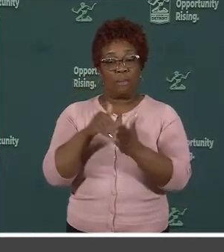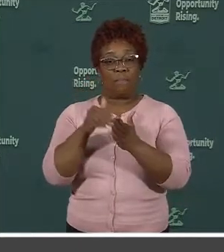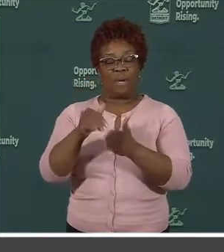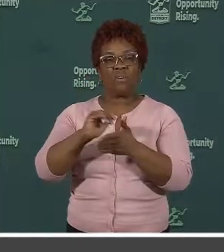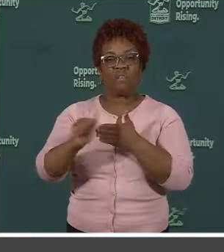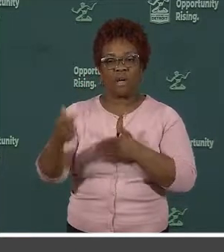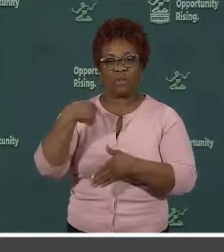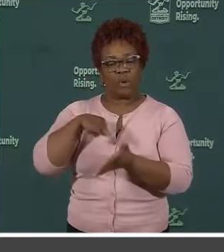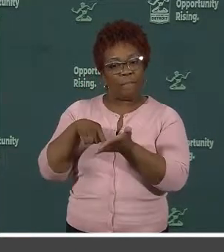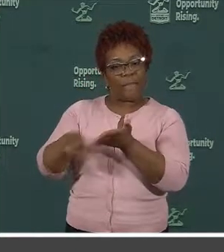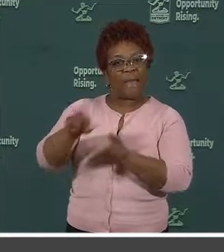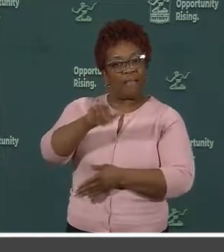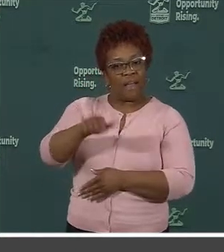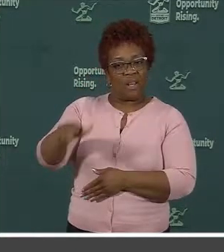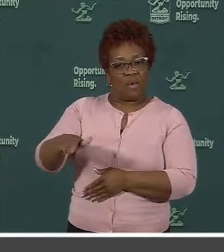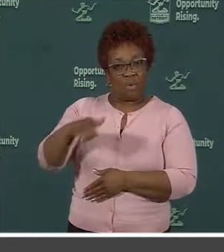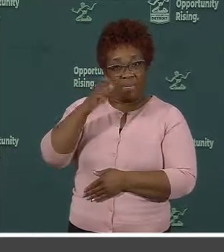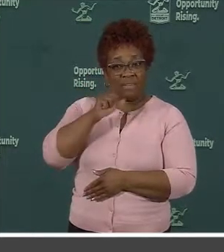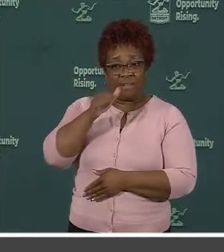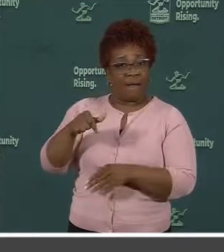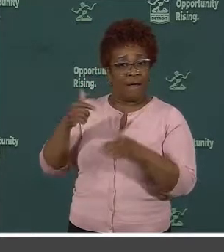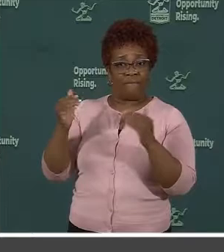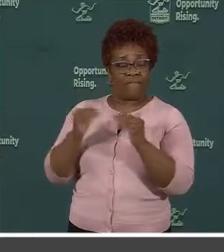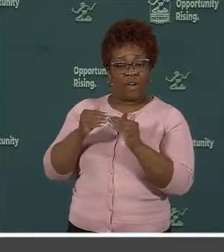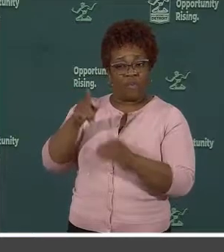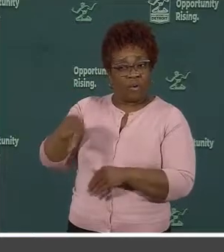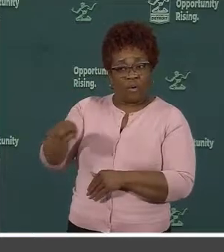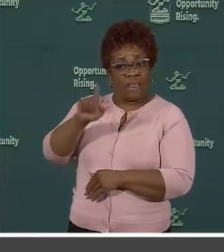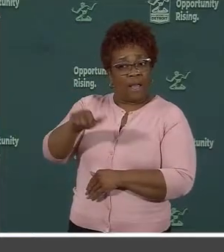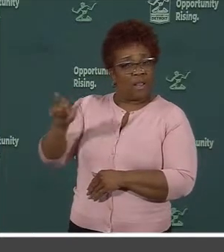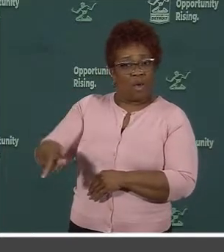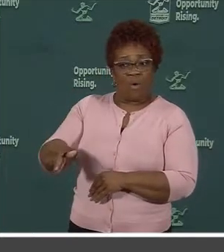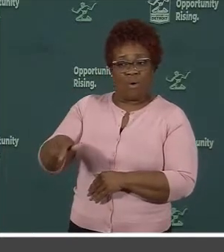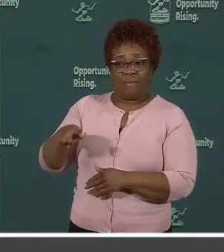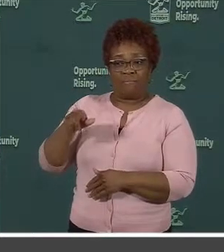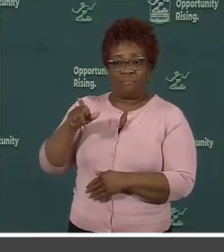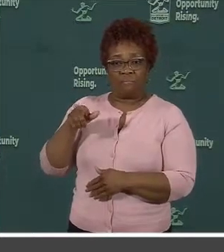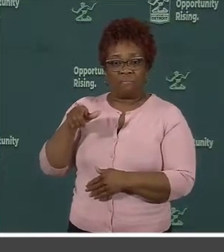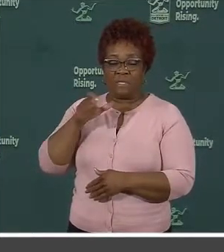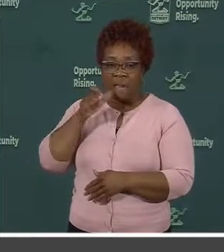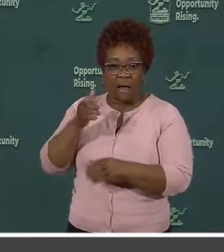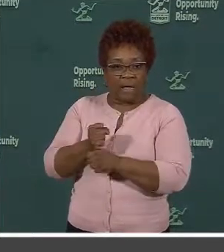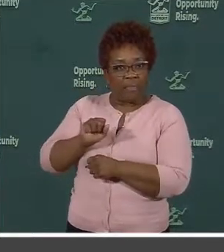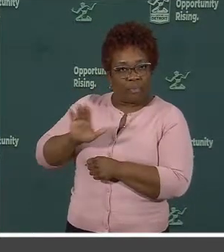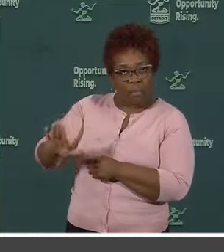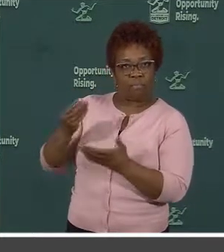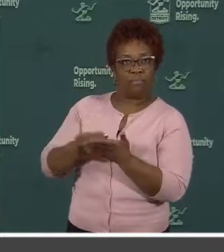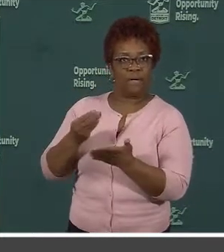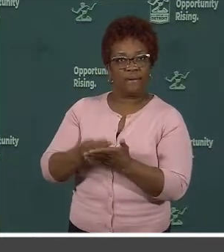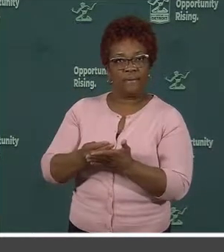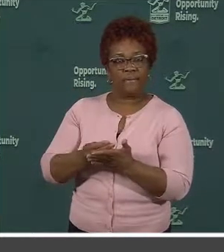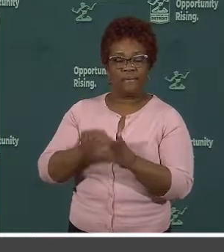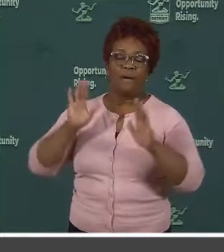LANDLORDS EITHER NOT TO GET THE MONEY THEY WERE ENTITLED TO IT WAS AN AMAZING EFFORT AND IT'S